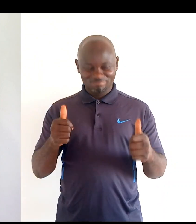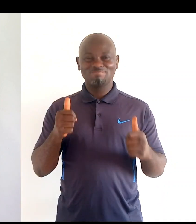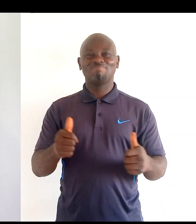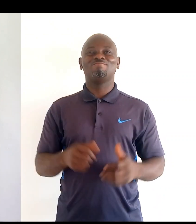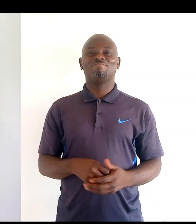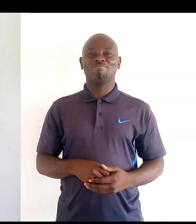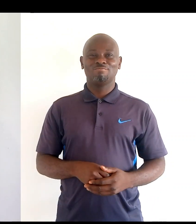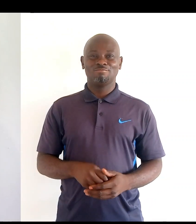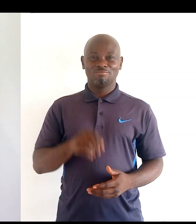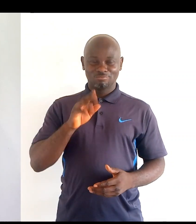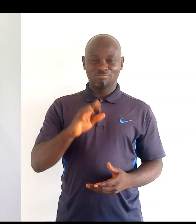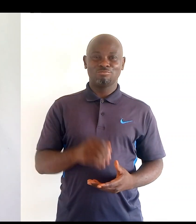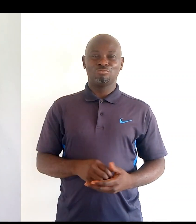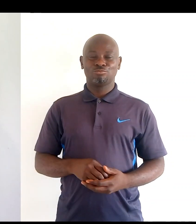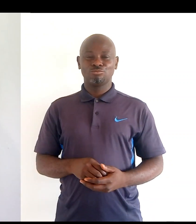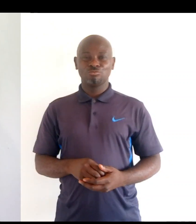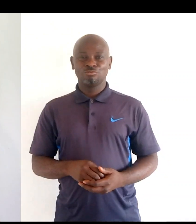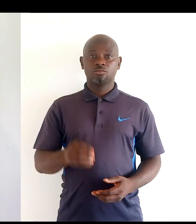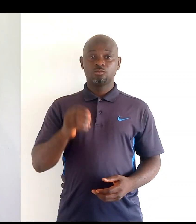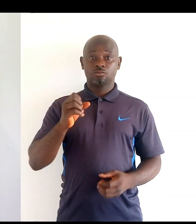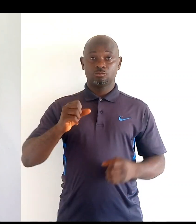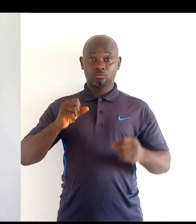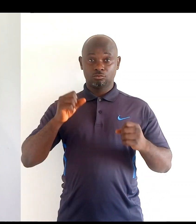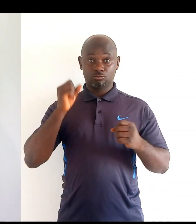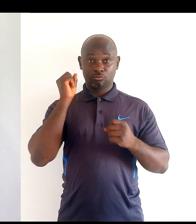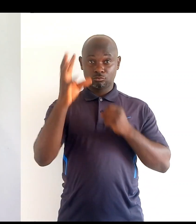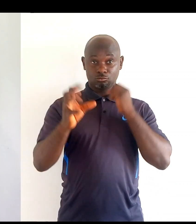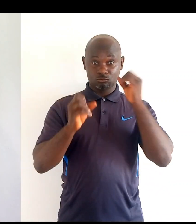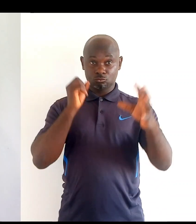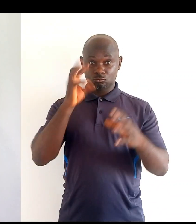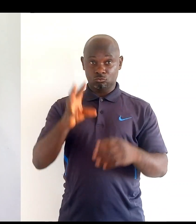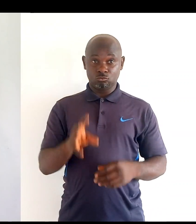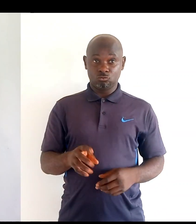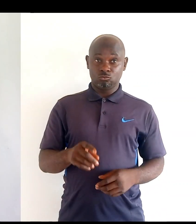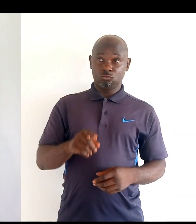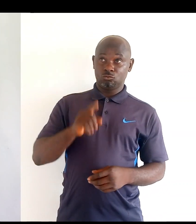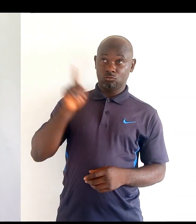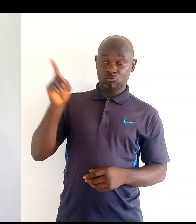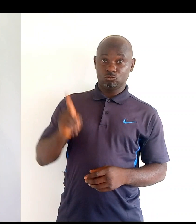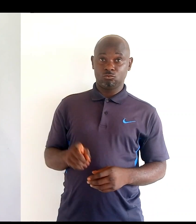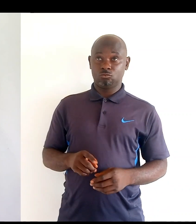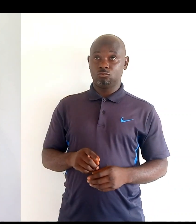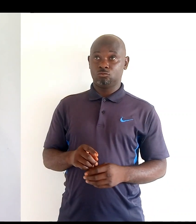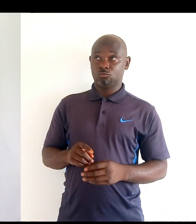navigate through the society without being limited to the one language that you know.